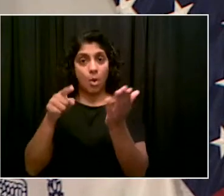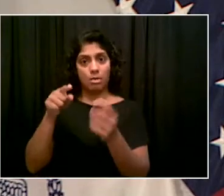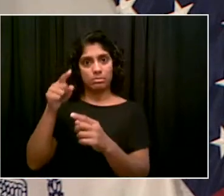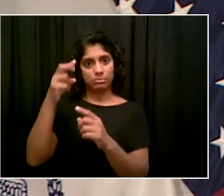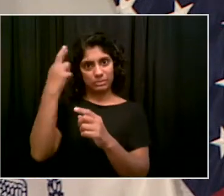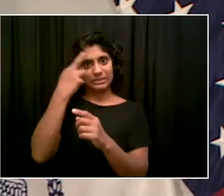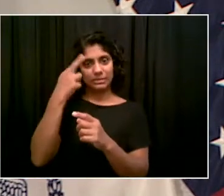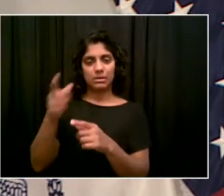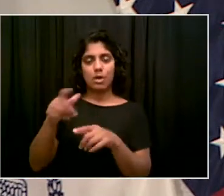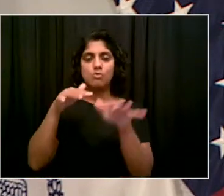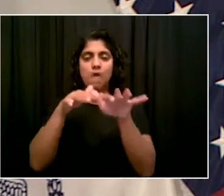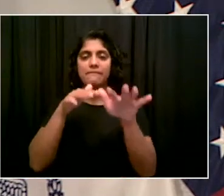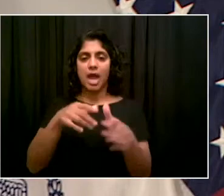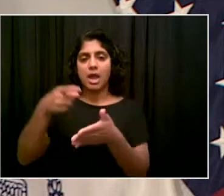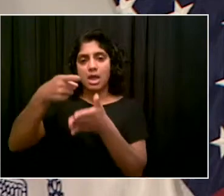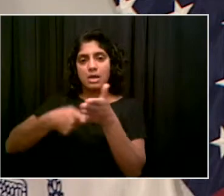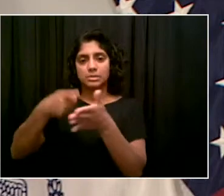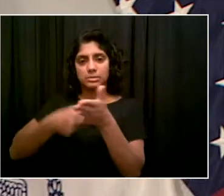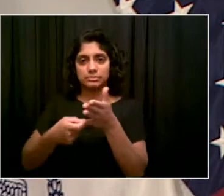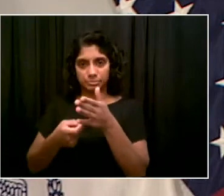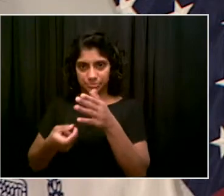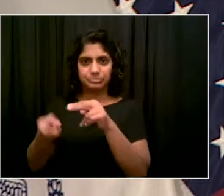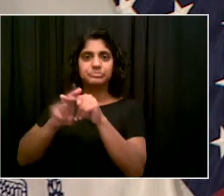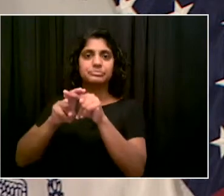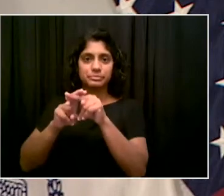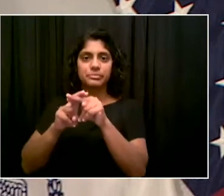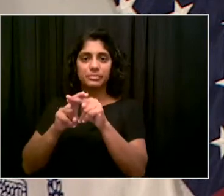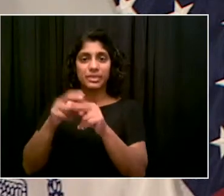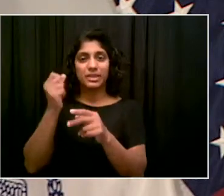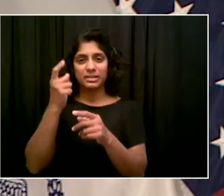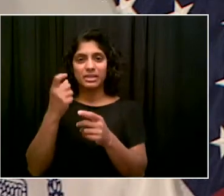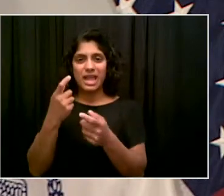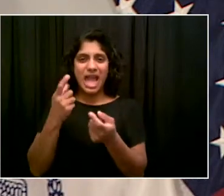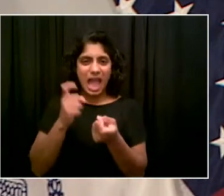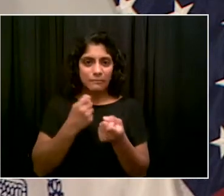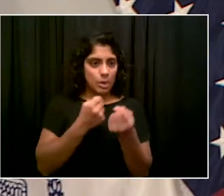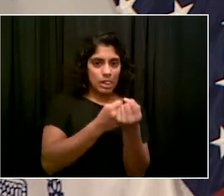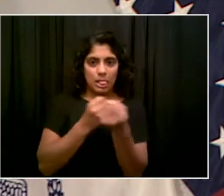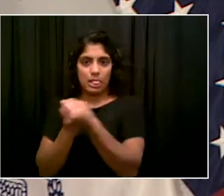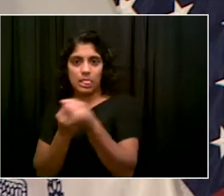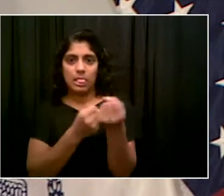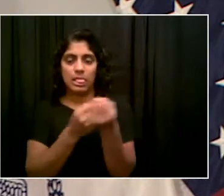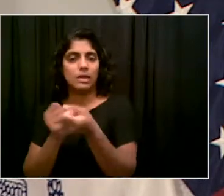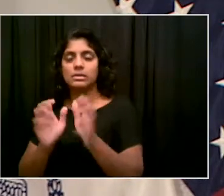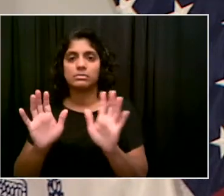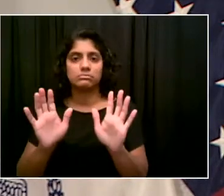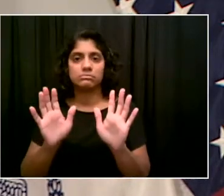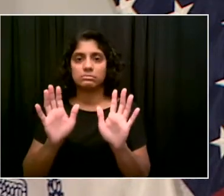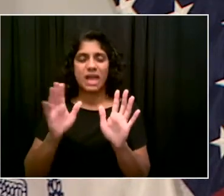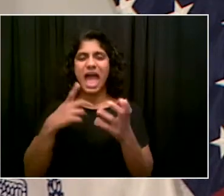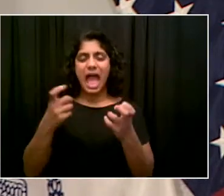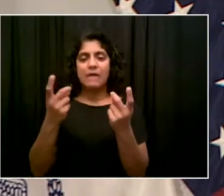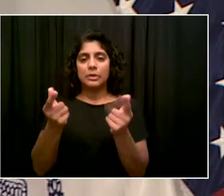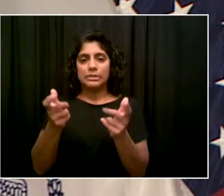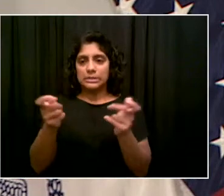PRICING WHO HAS BEEN A TRUE VOICE FOR WORKING PEOPLE AND HAS FOUGHT TO MAKE SURE THAT WORKING